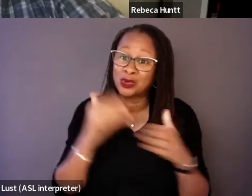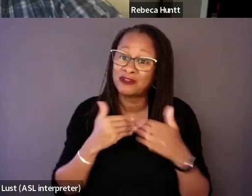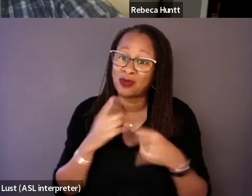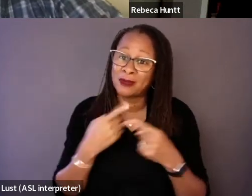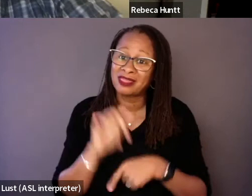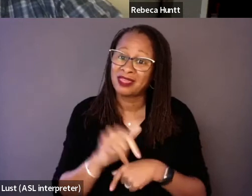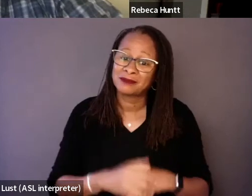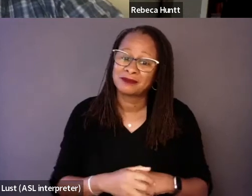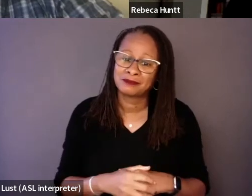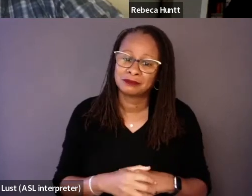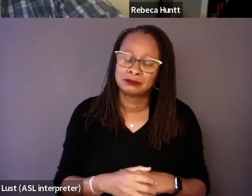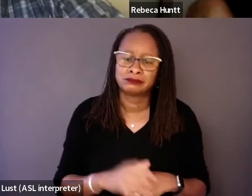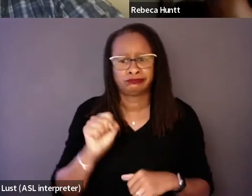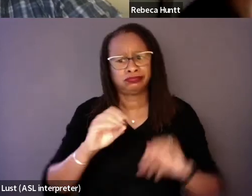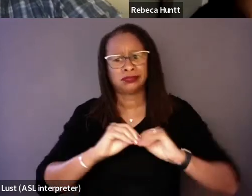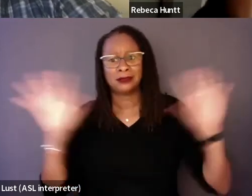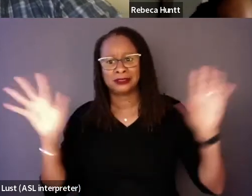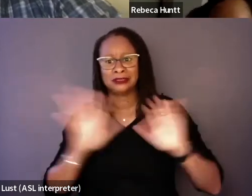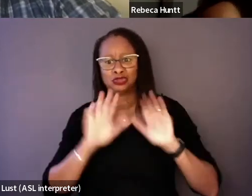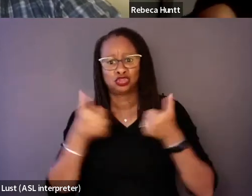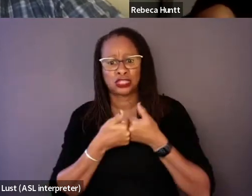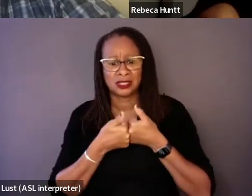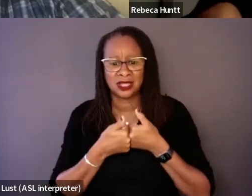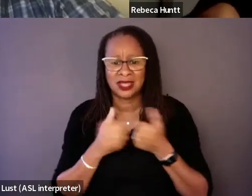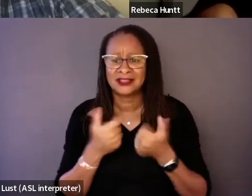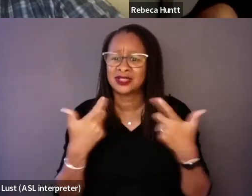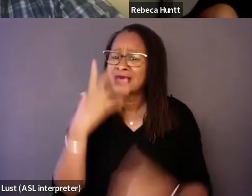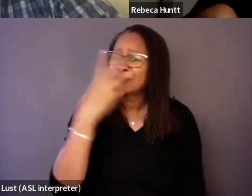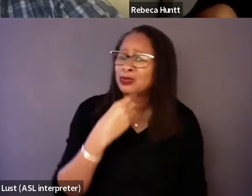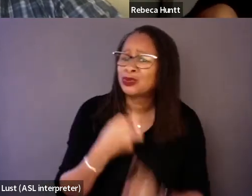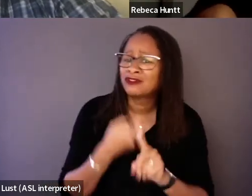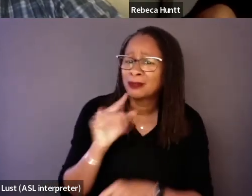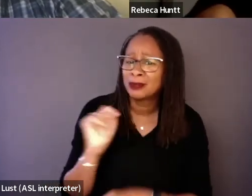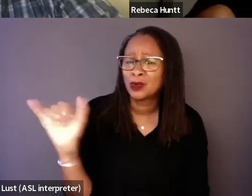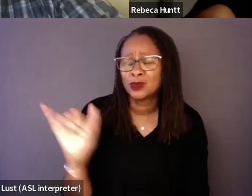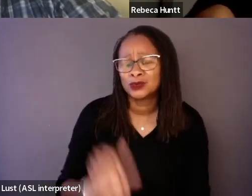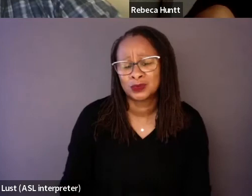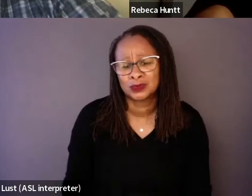them? Definitely. And it was challenging.